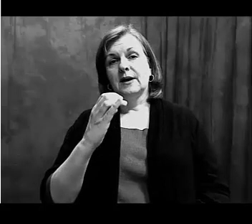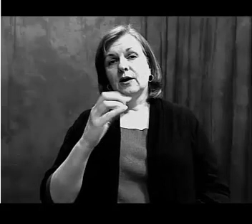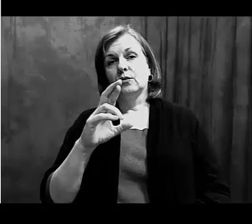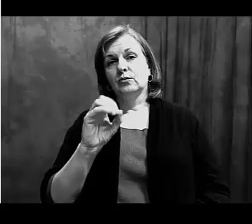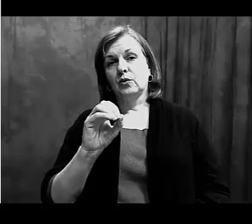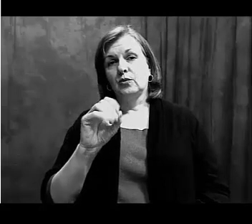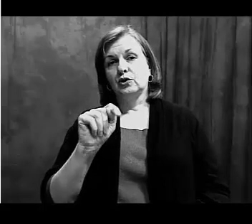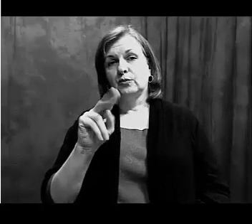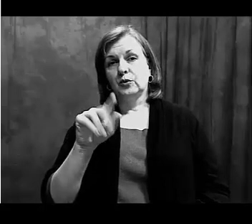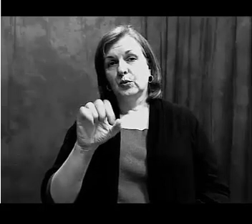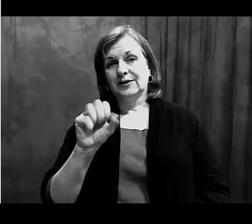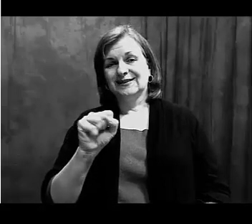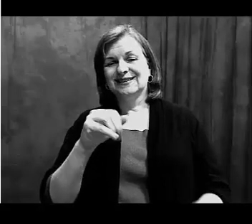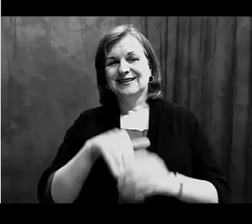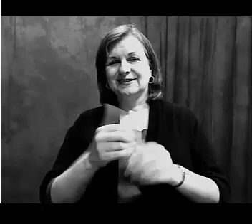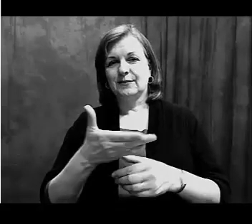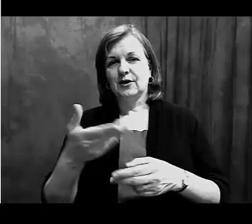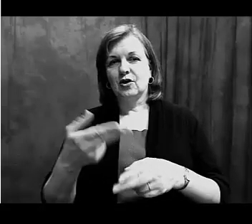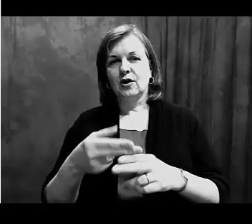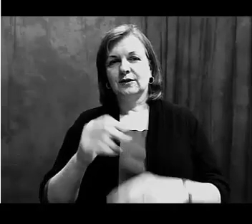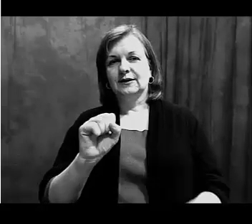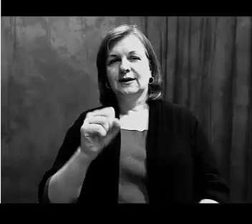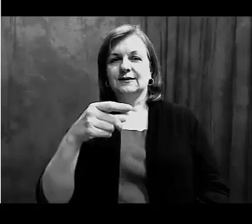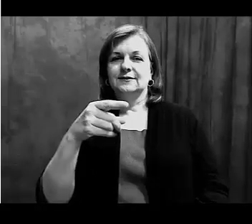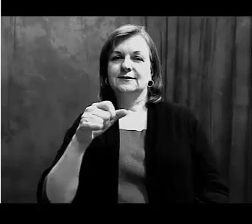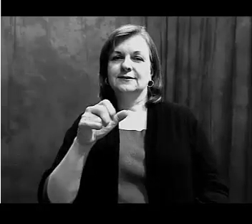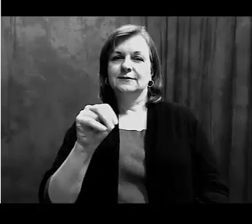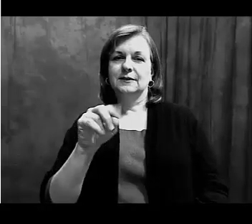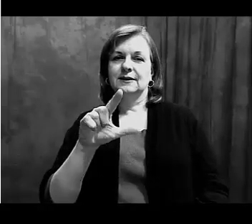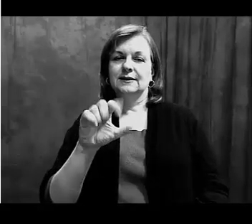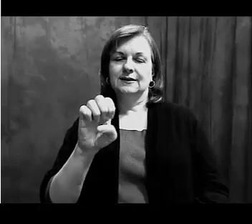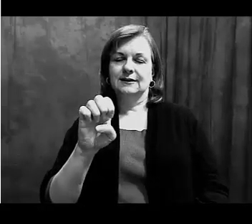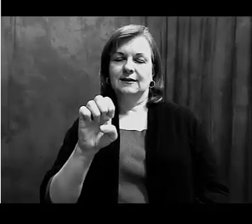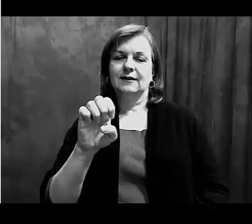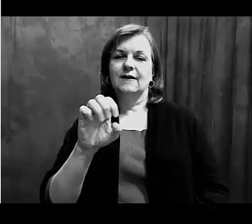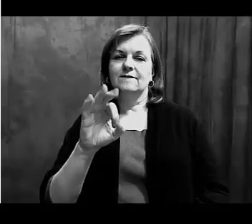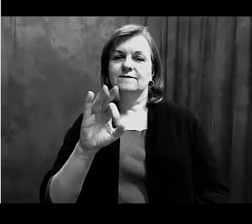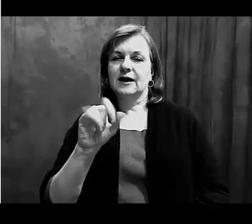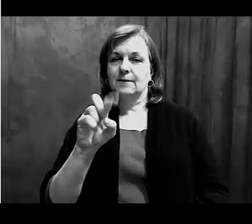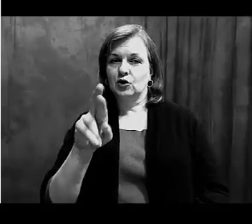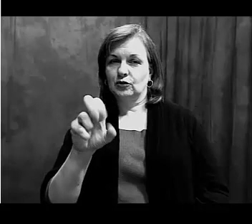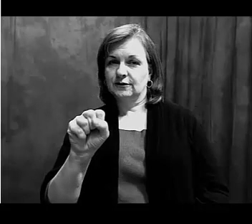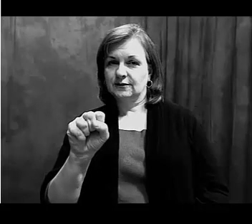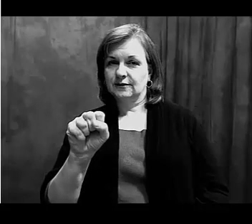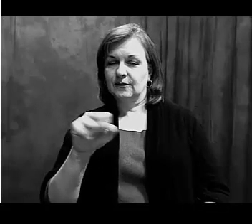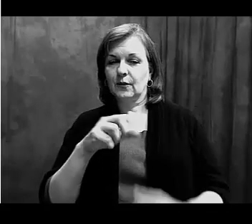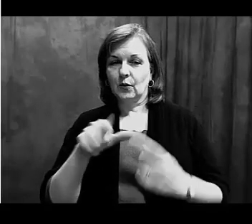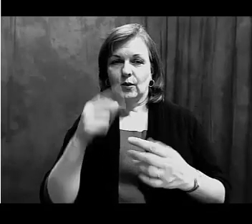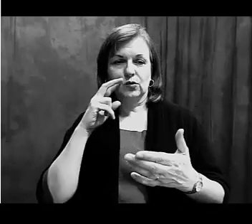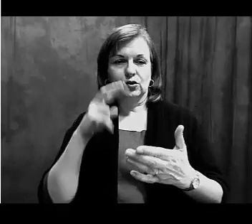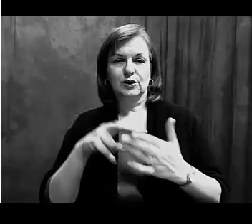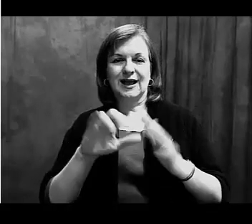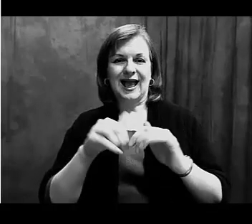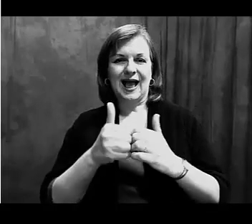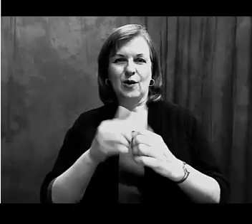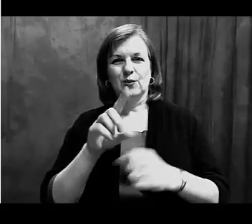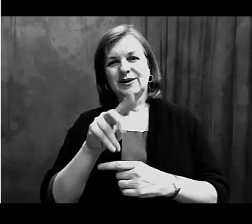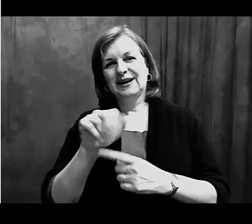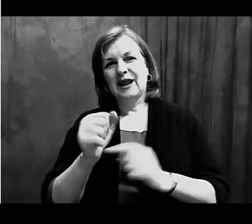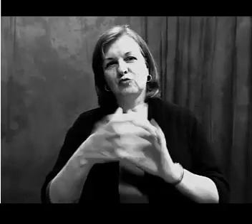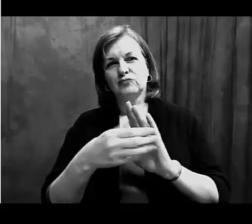so we will see microtubules in something known as spindle fibers